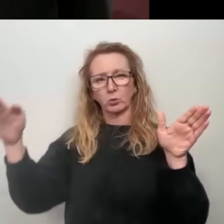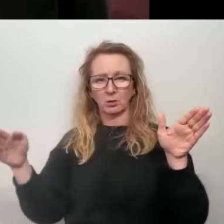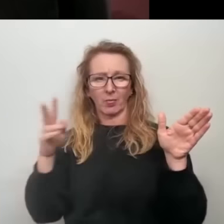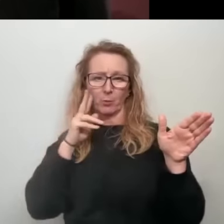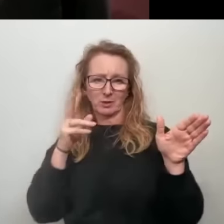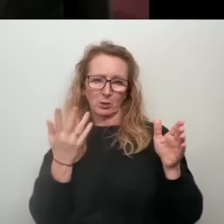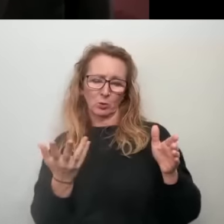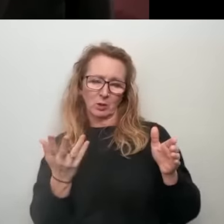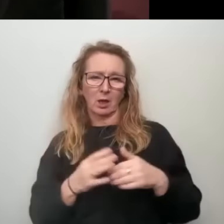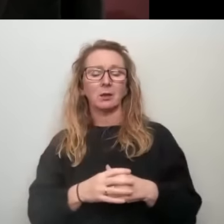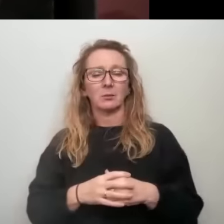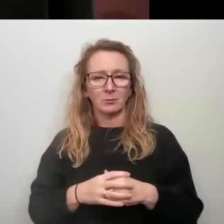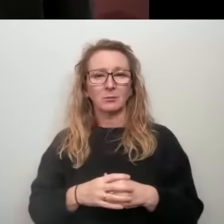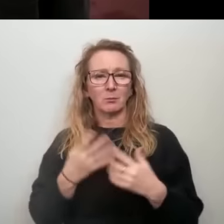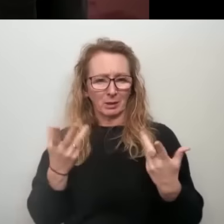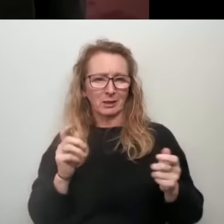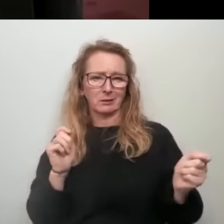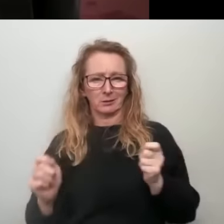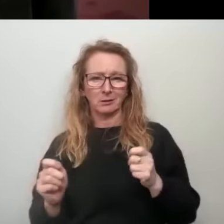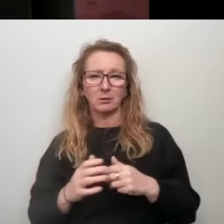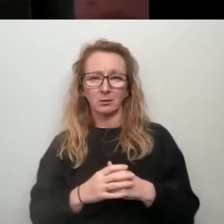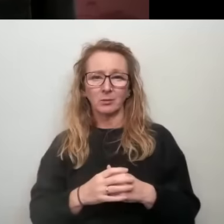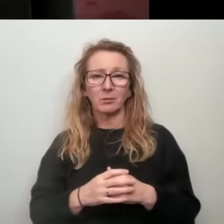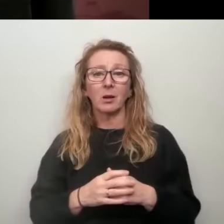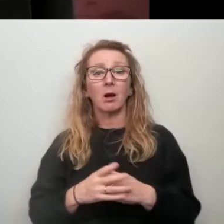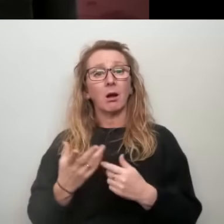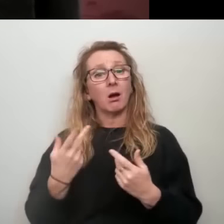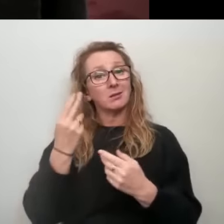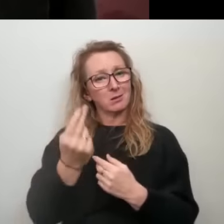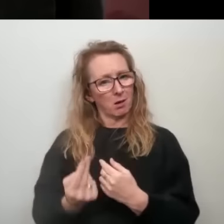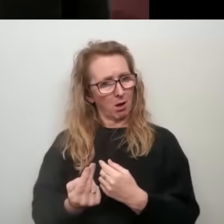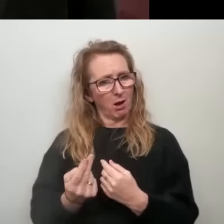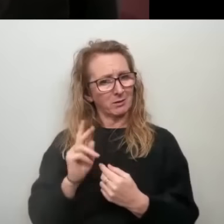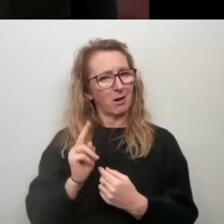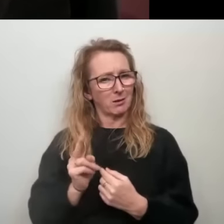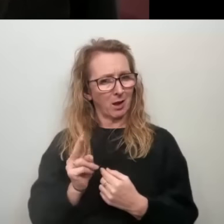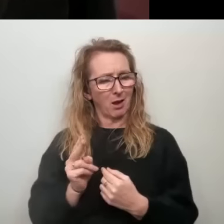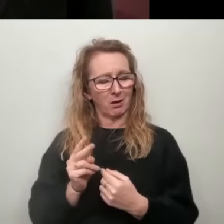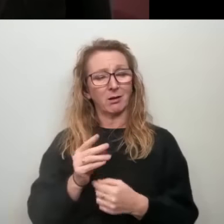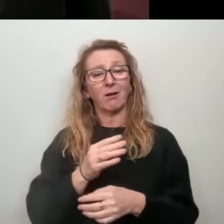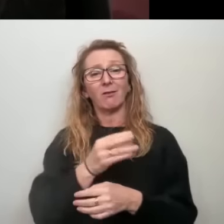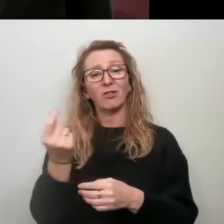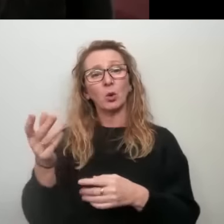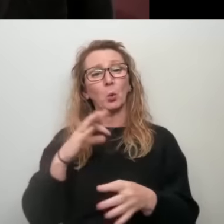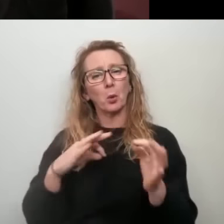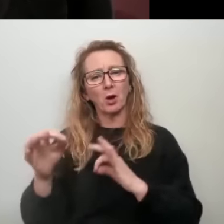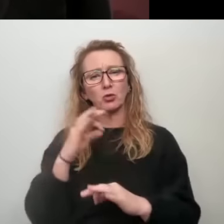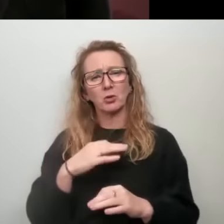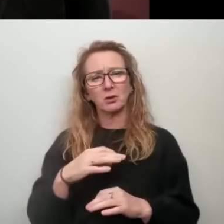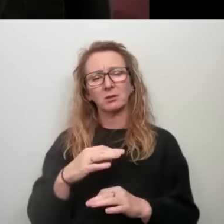Thanks very much, on the subject of design, we've got a number of questions that ask pretty much the same thing, which is, I understand